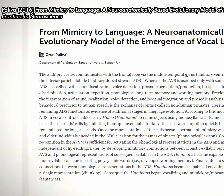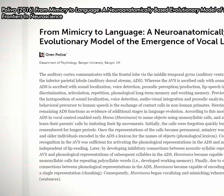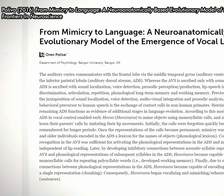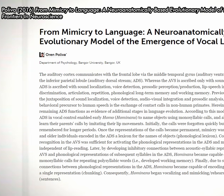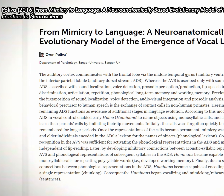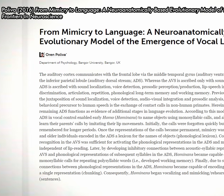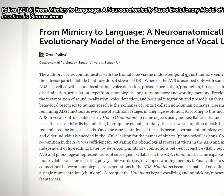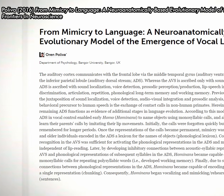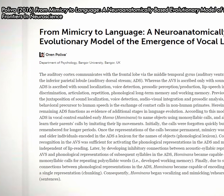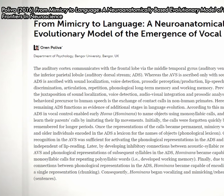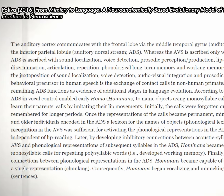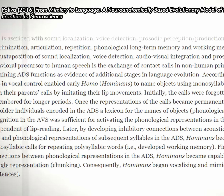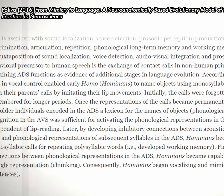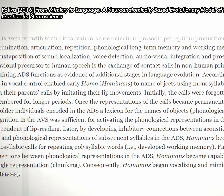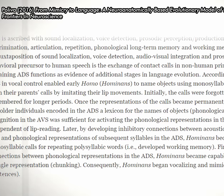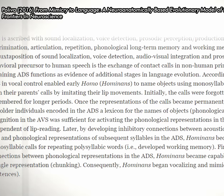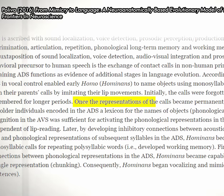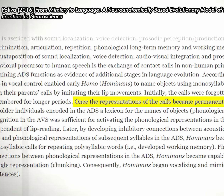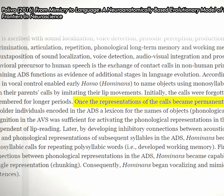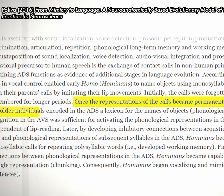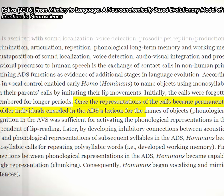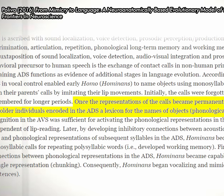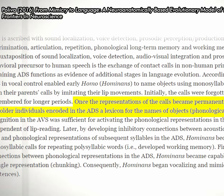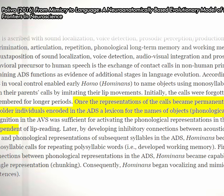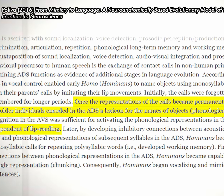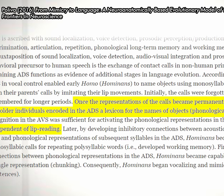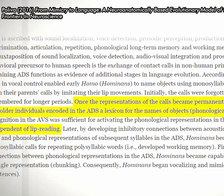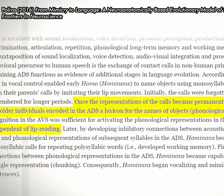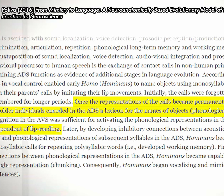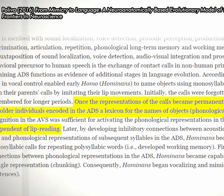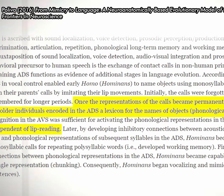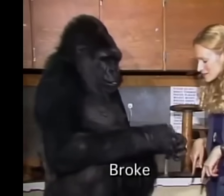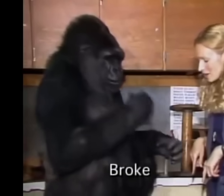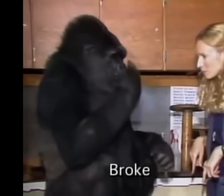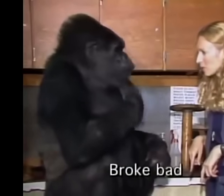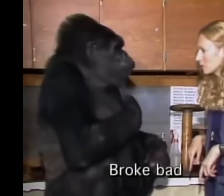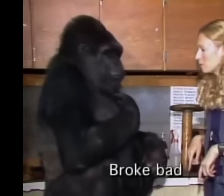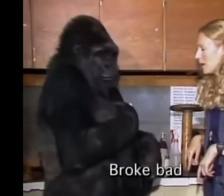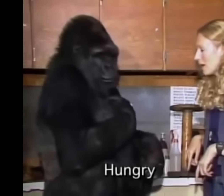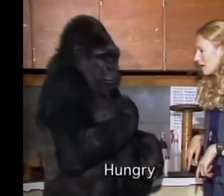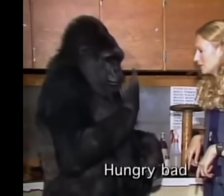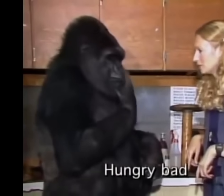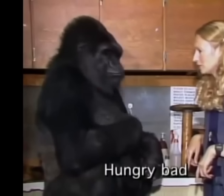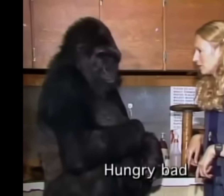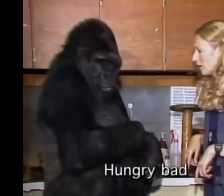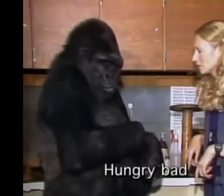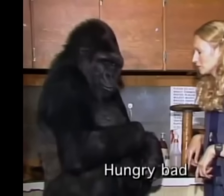The mimicking in human children gives way to language and non mimicking behaviours. Apes never stop mimicking.